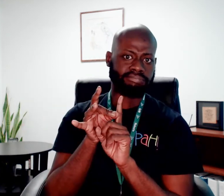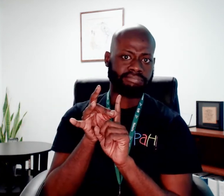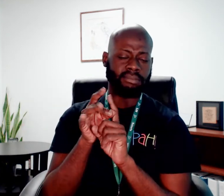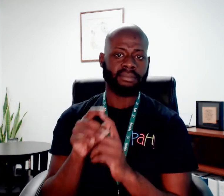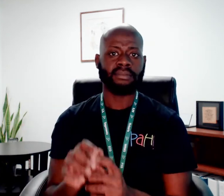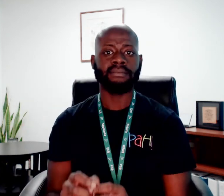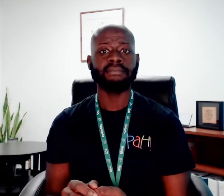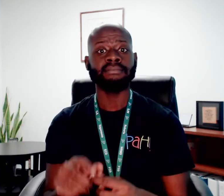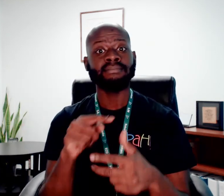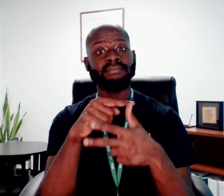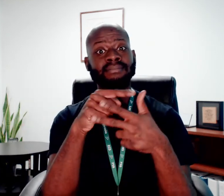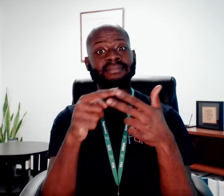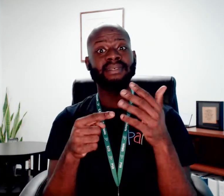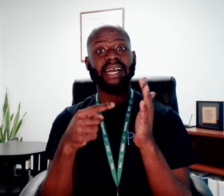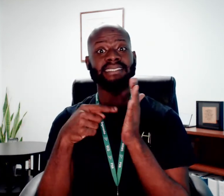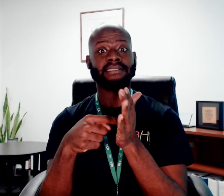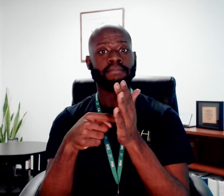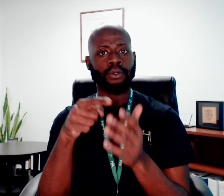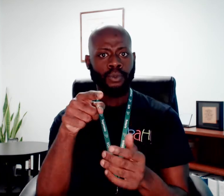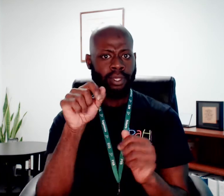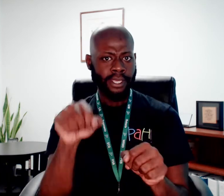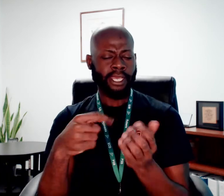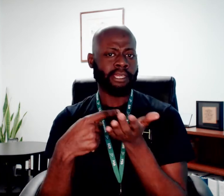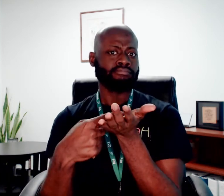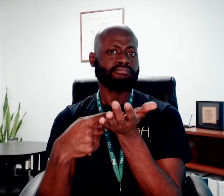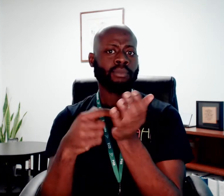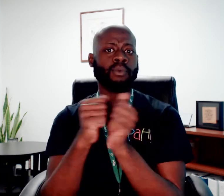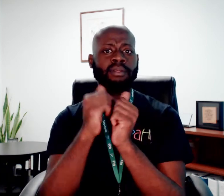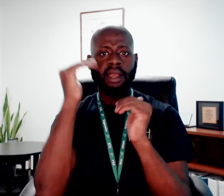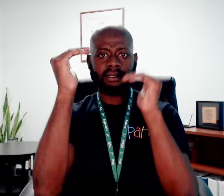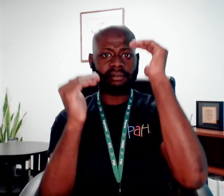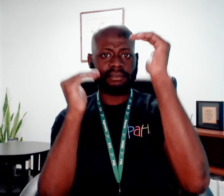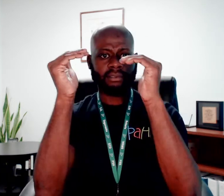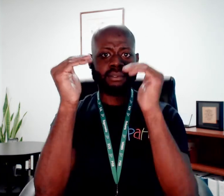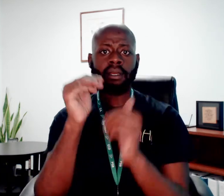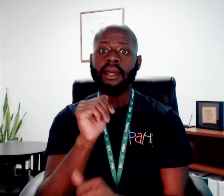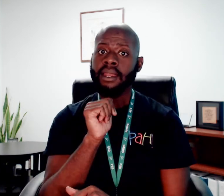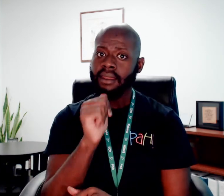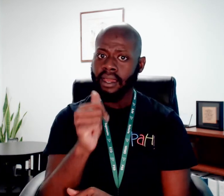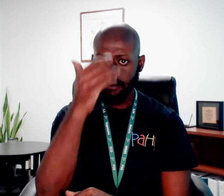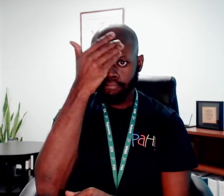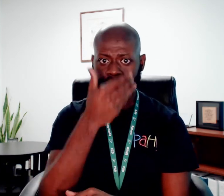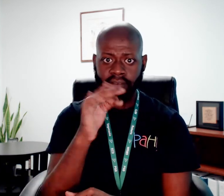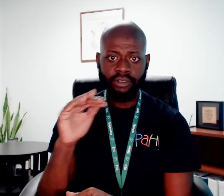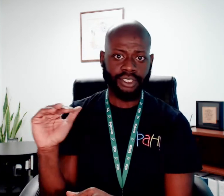You can discuss these examples with an adult.